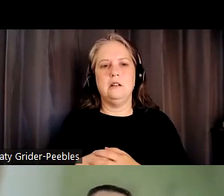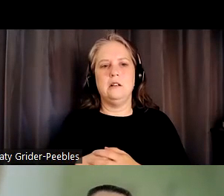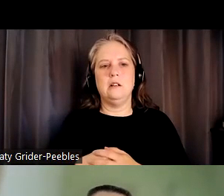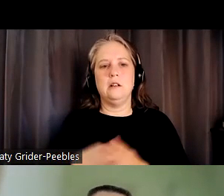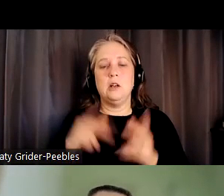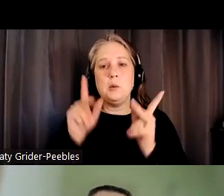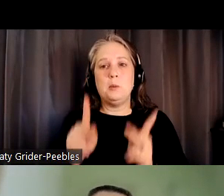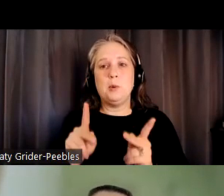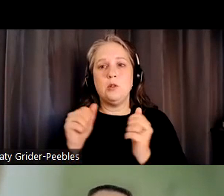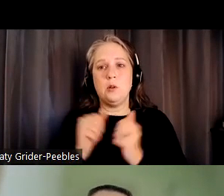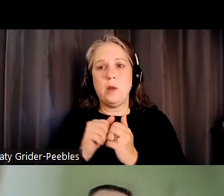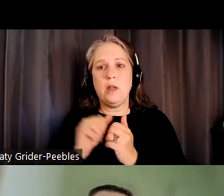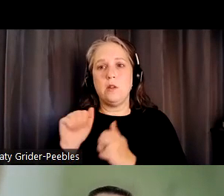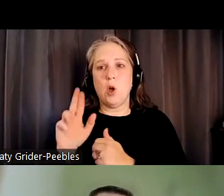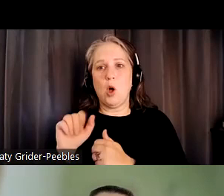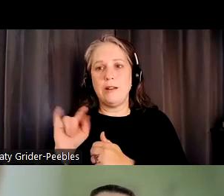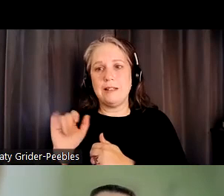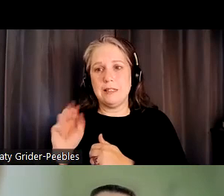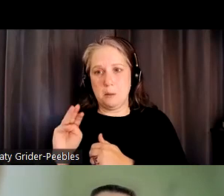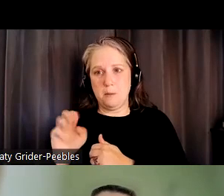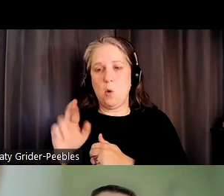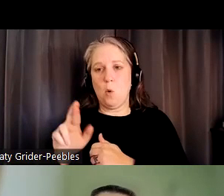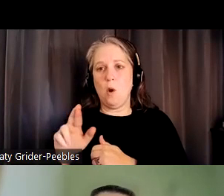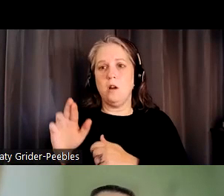autism or autistic, capital "A" autistic.